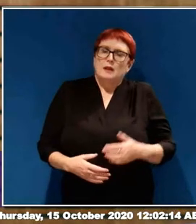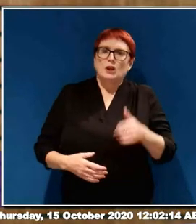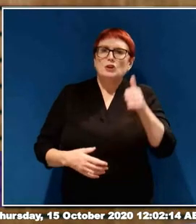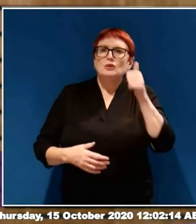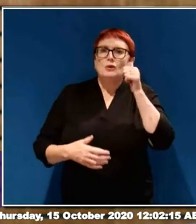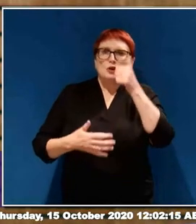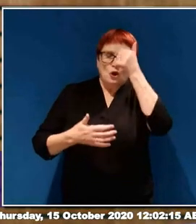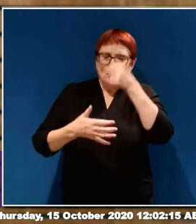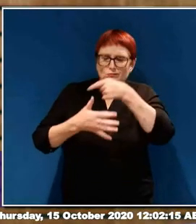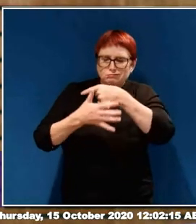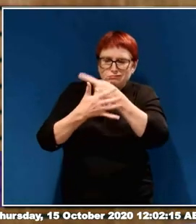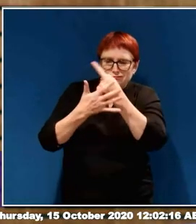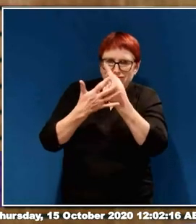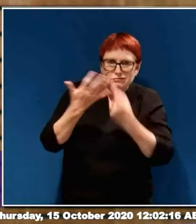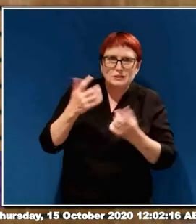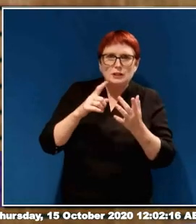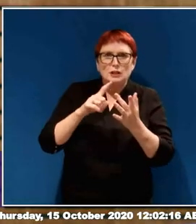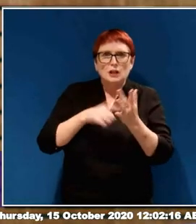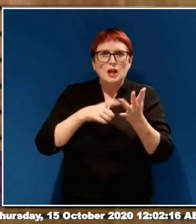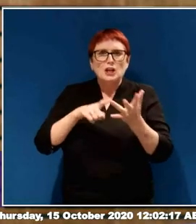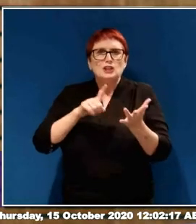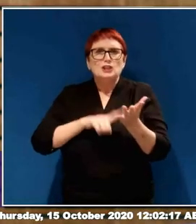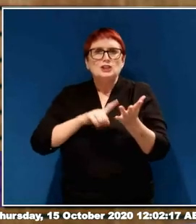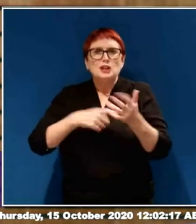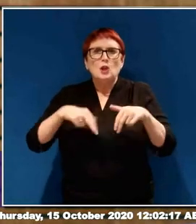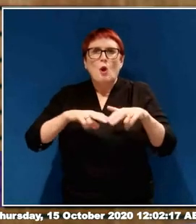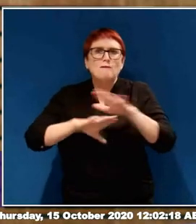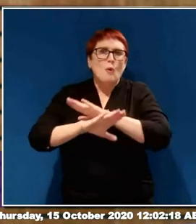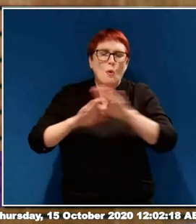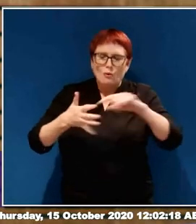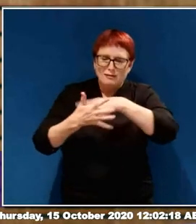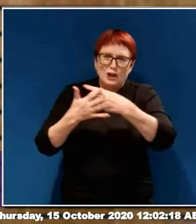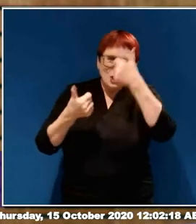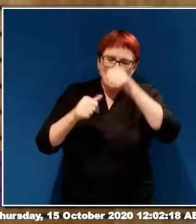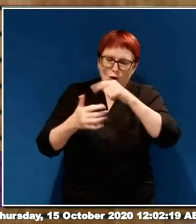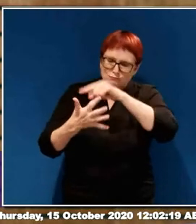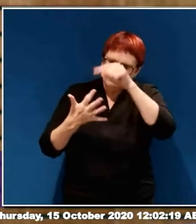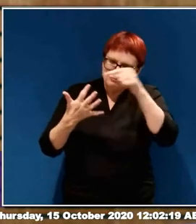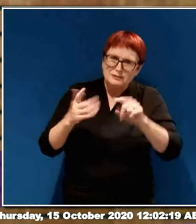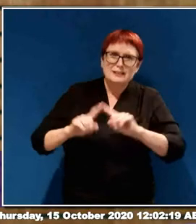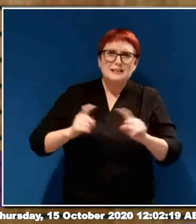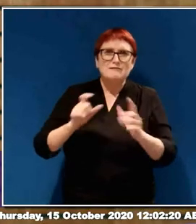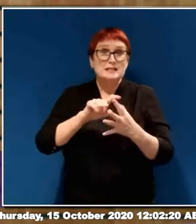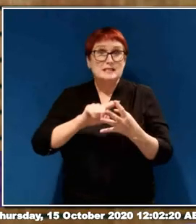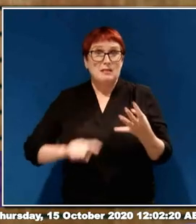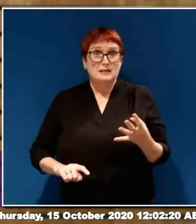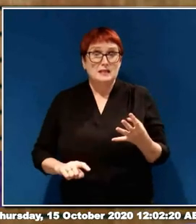perform previously, but obviously there must be responsibilities, what are they,